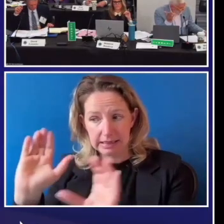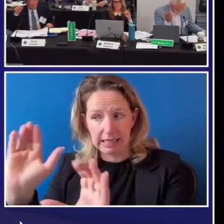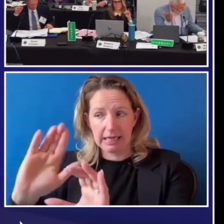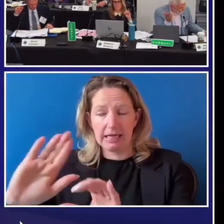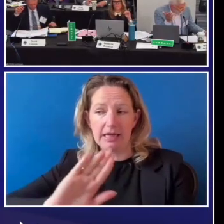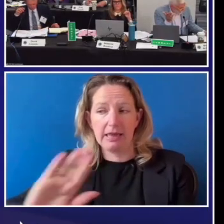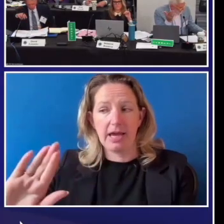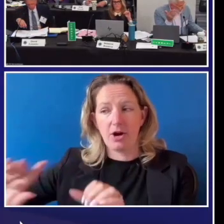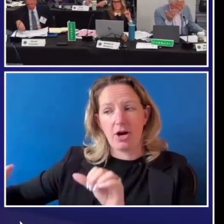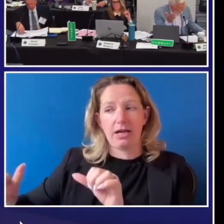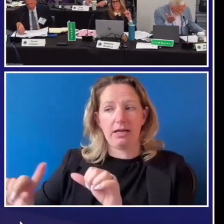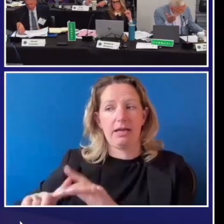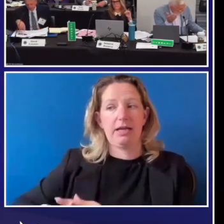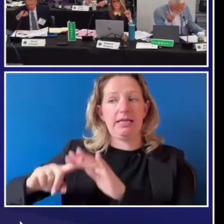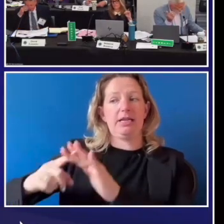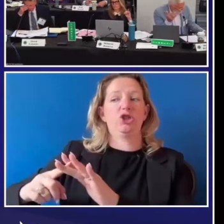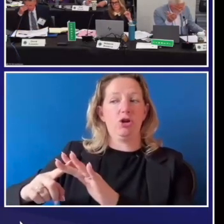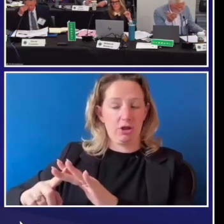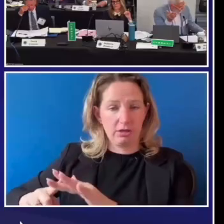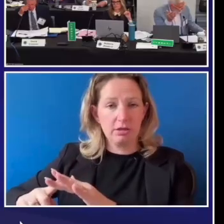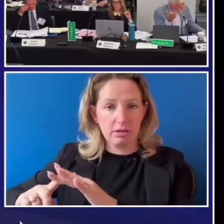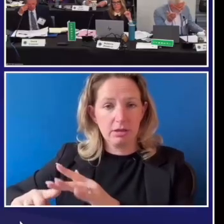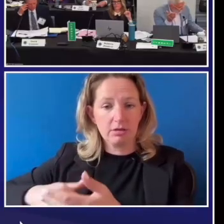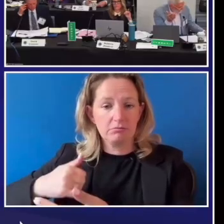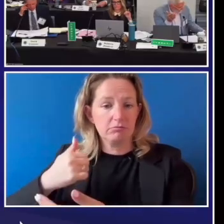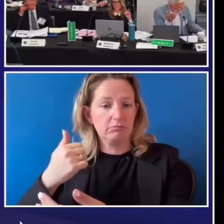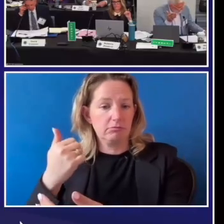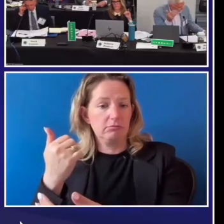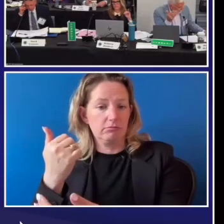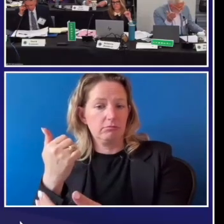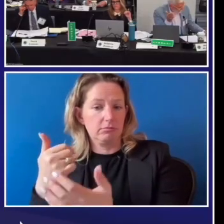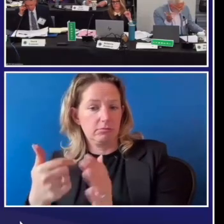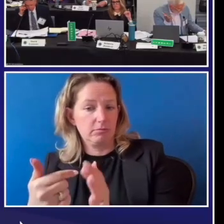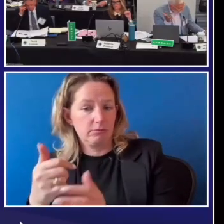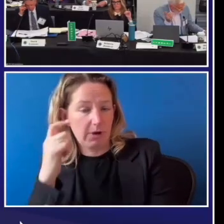or program is likely to rely on the agency's accreditation to establish the link within 2 years.